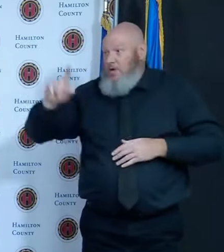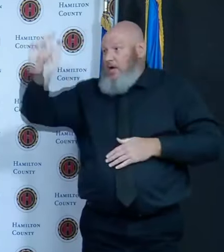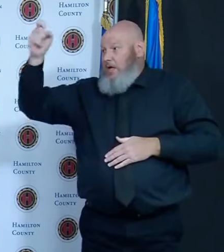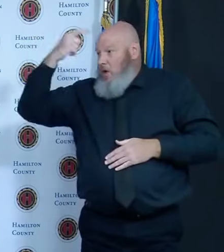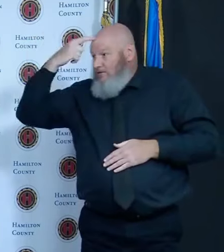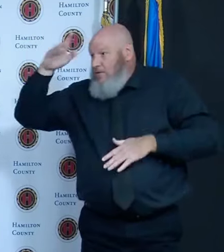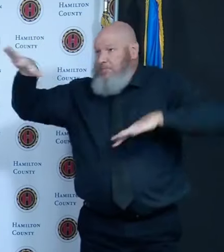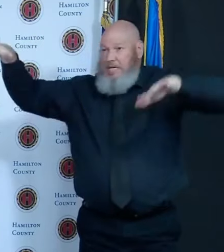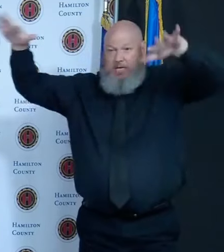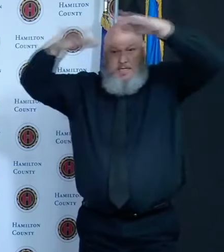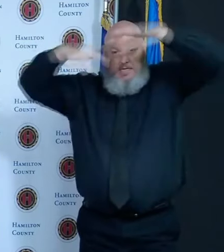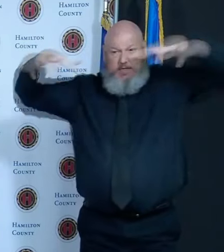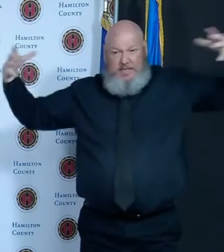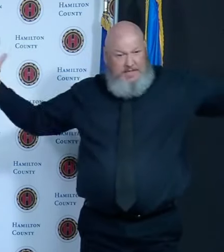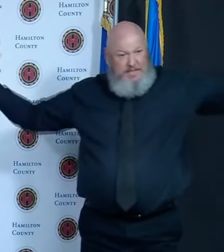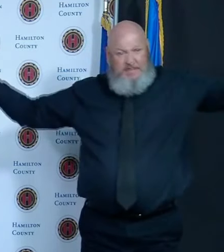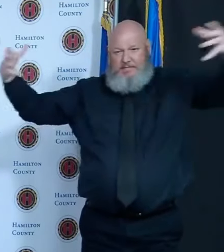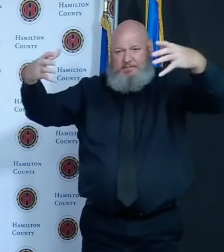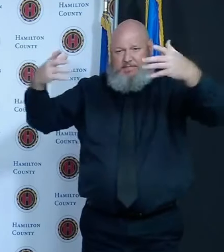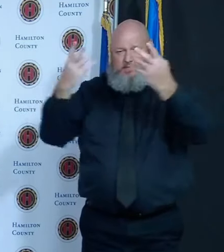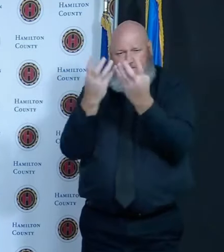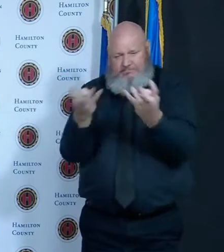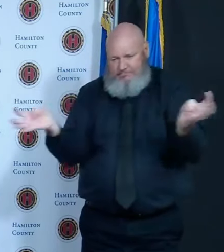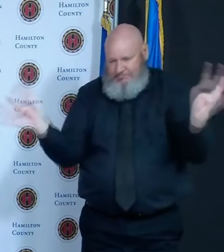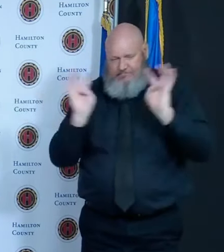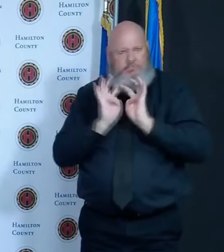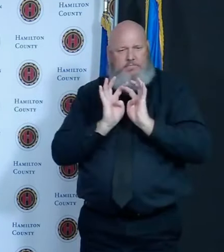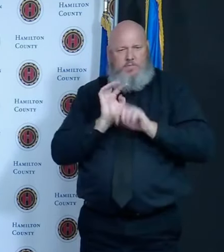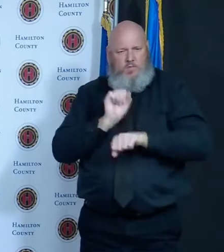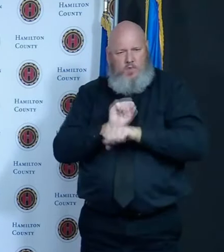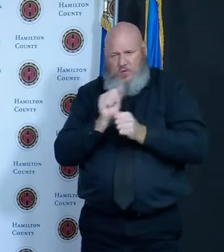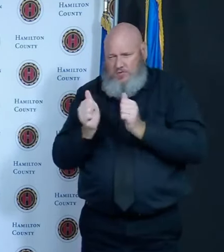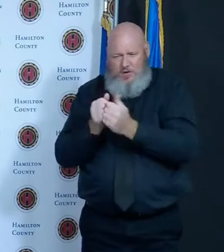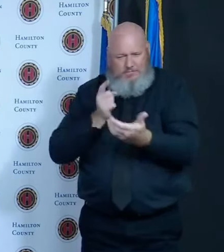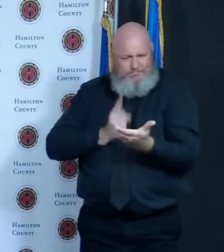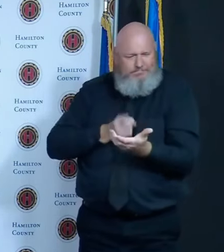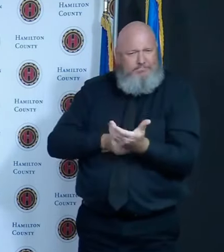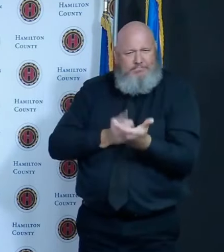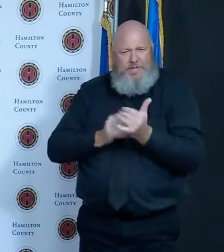must if we're going to come out of this in a very strong economic way everybody